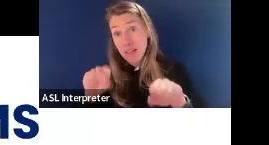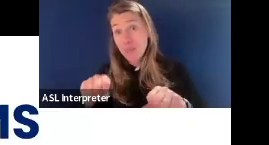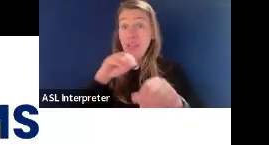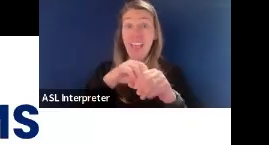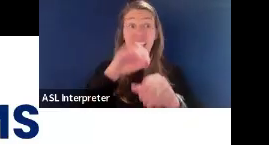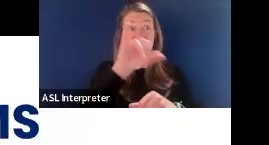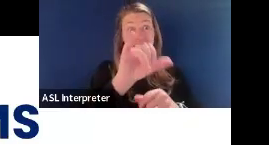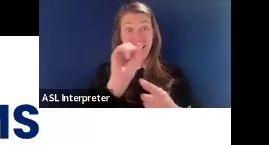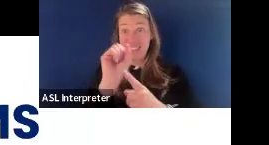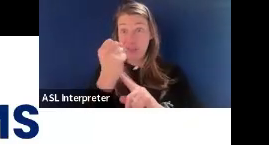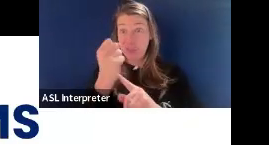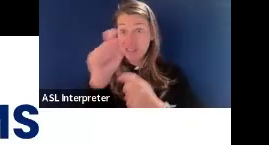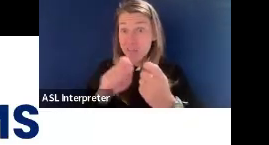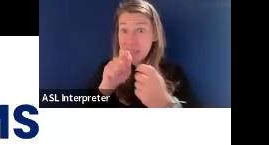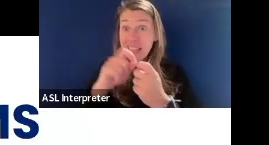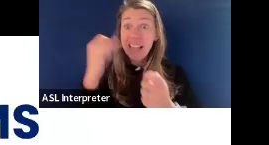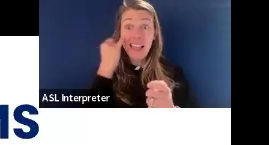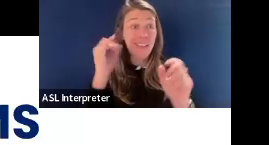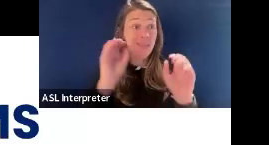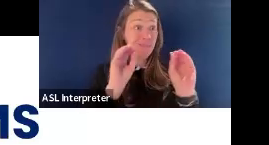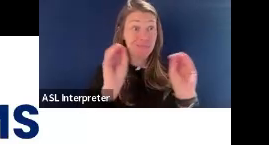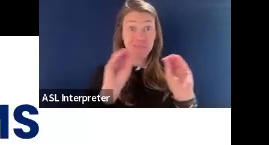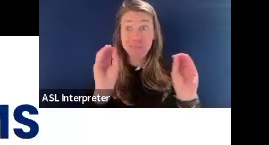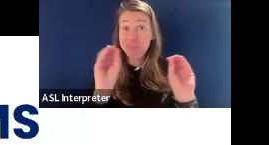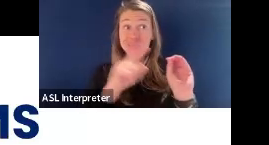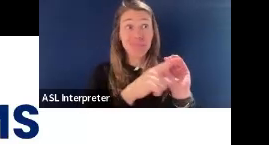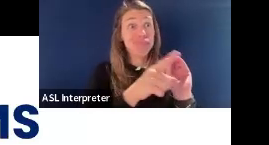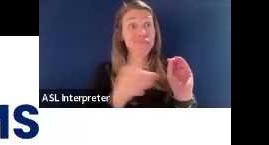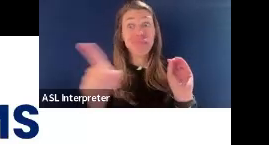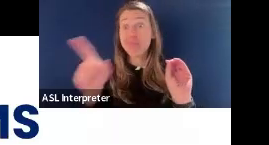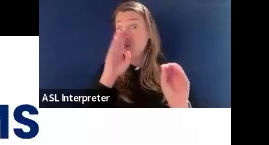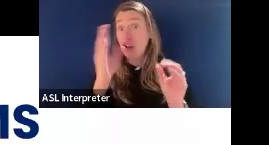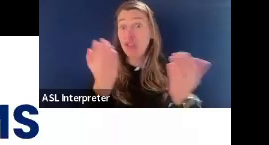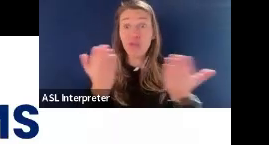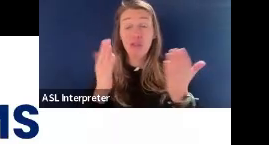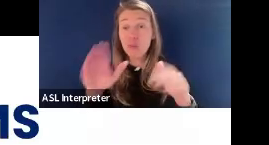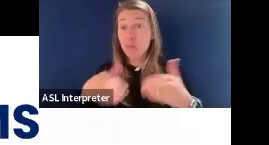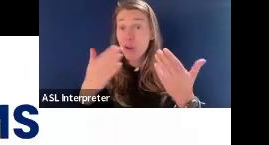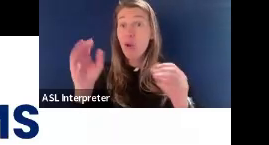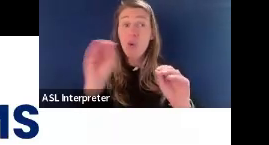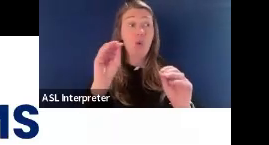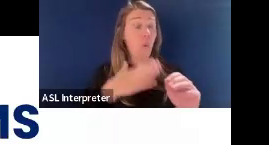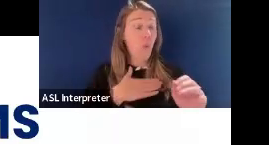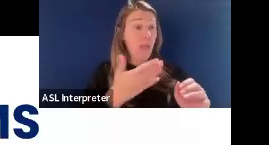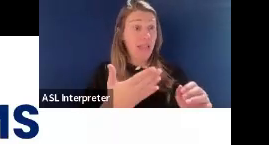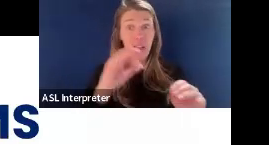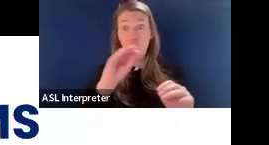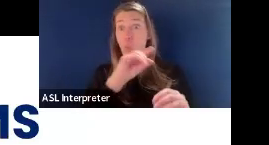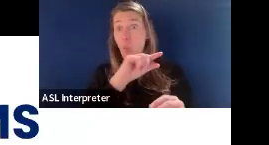circumstance, if there are no other available direct service providers, no other willing and qualified direct